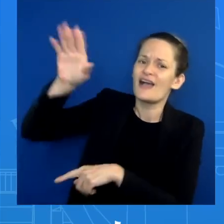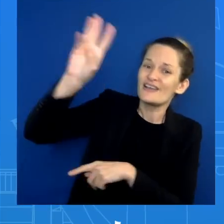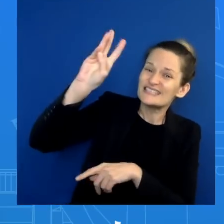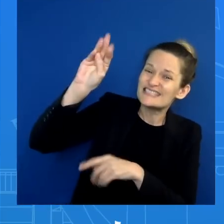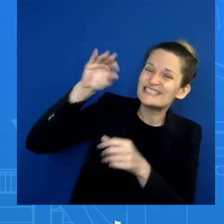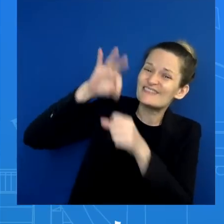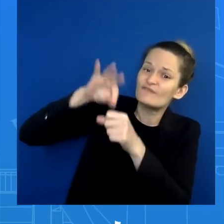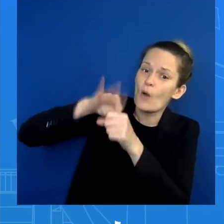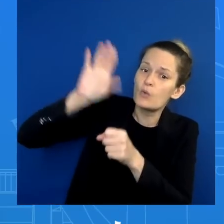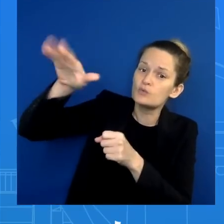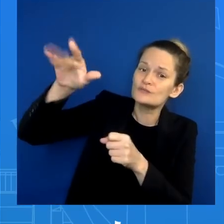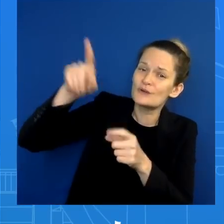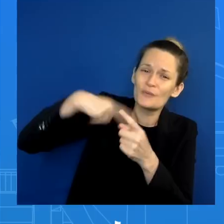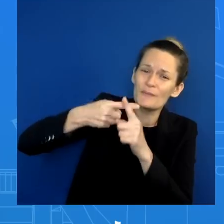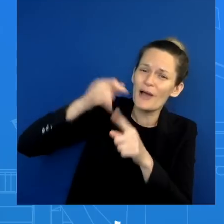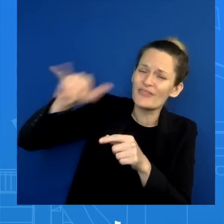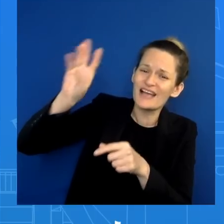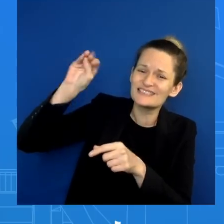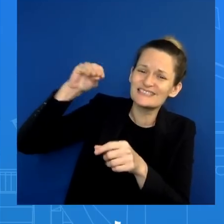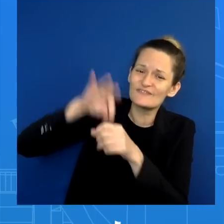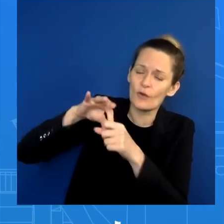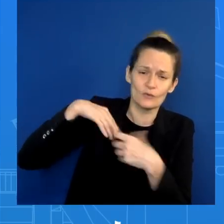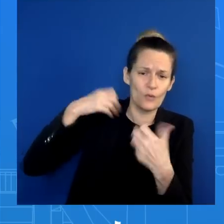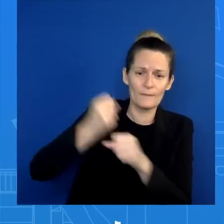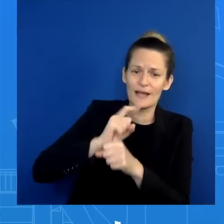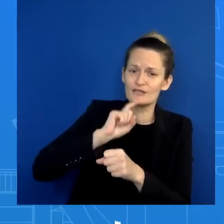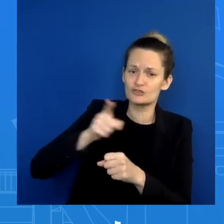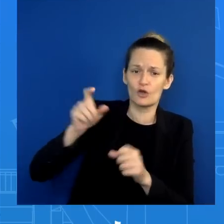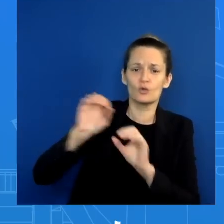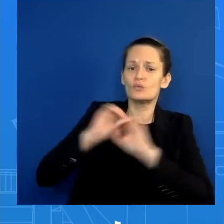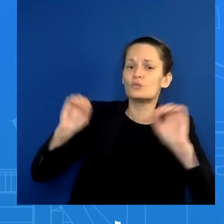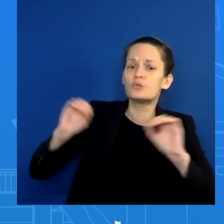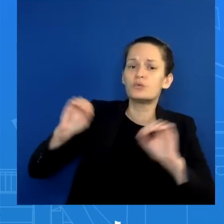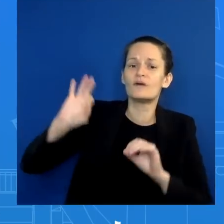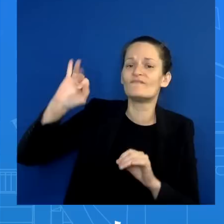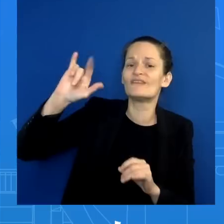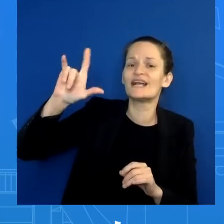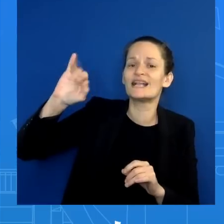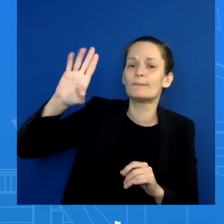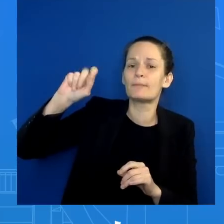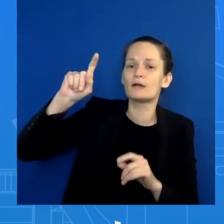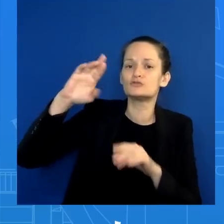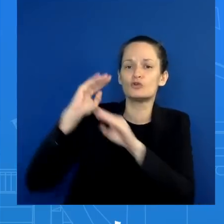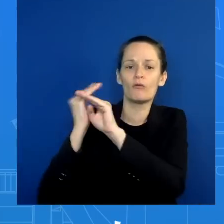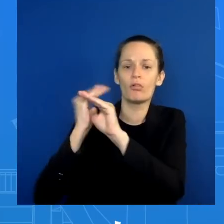Does the administration see value in such an amendment to the bill? Ms. Jean-Pierre: Say that one more time? The Press: There's talk about an amendment